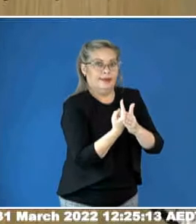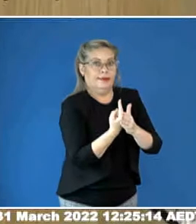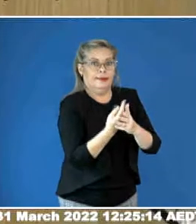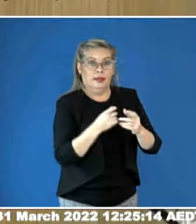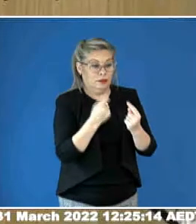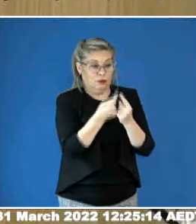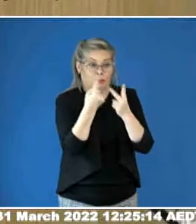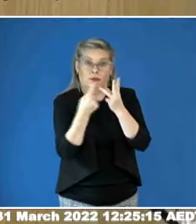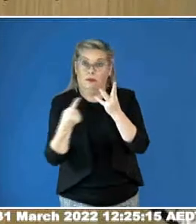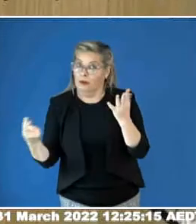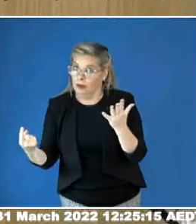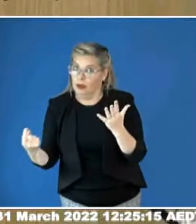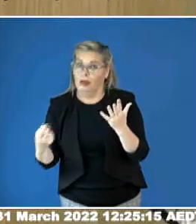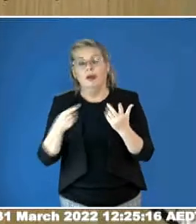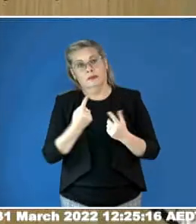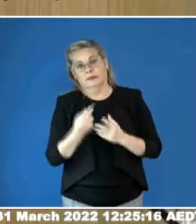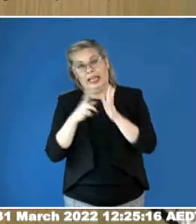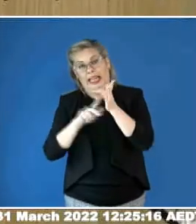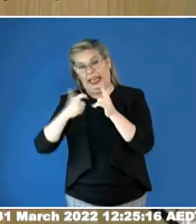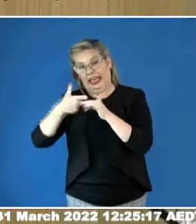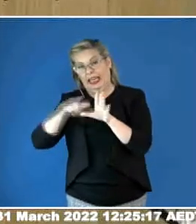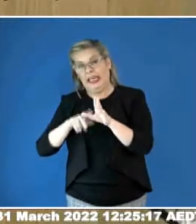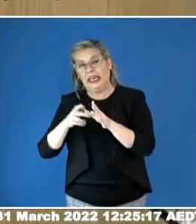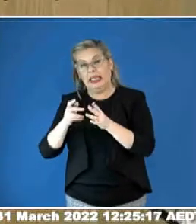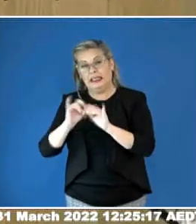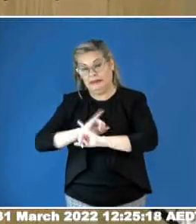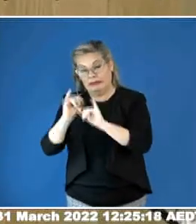What was the exact date of that review?